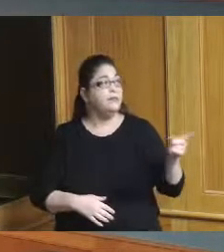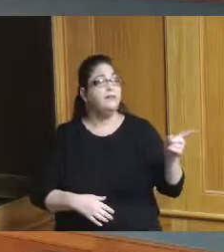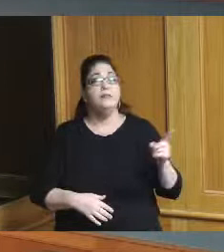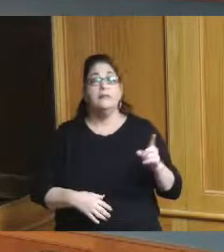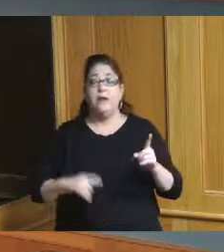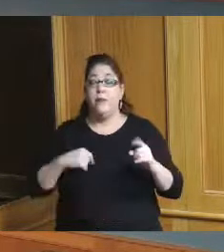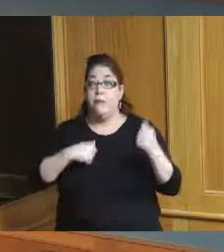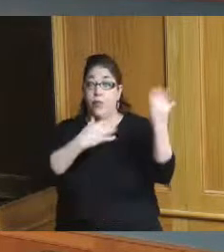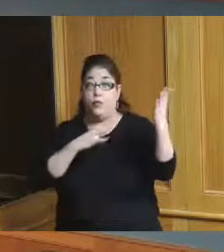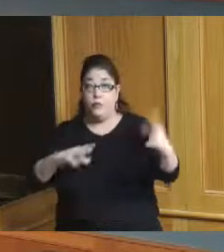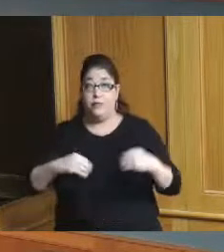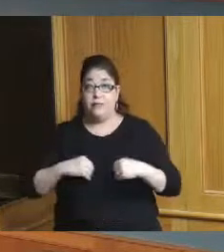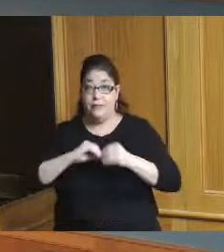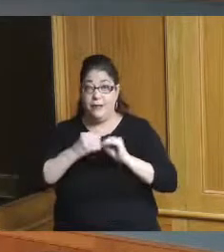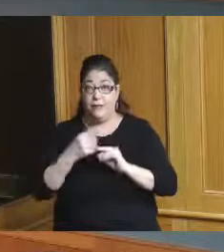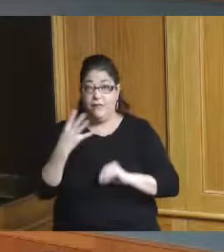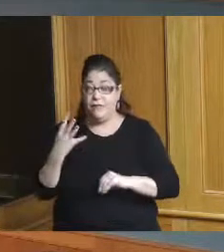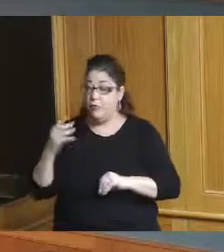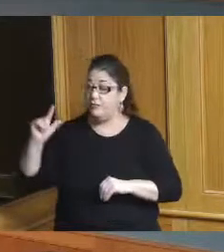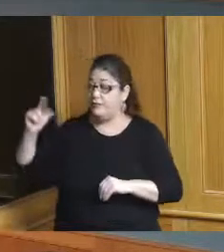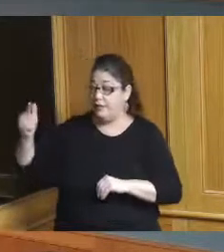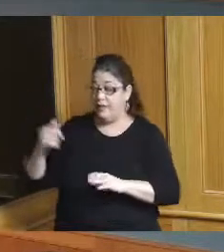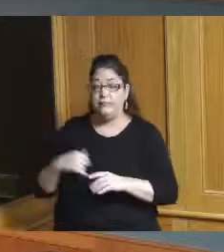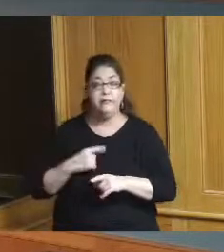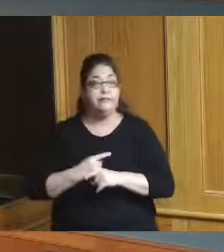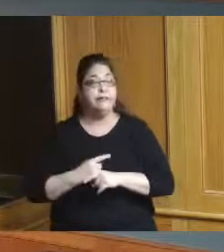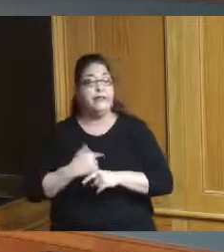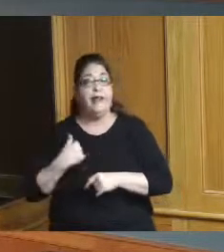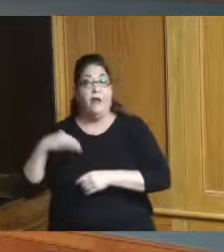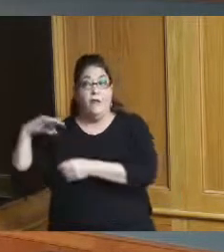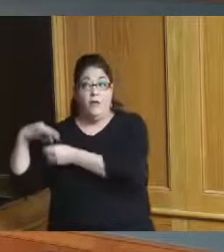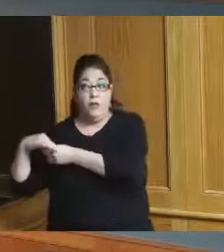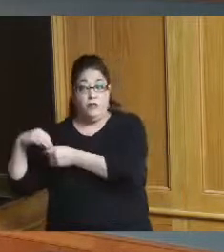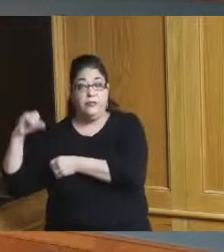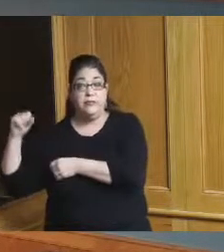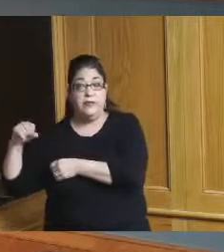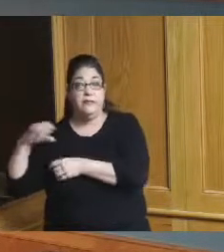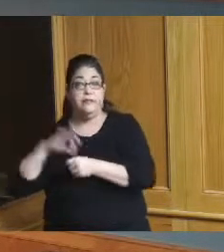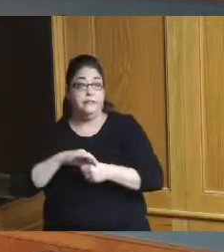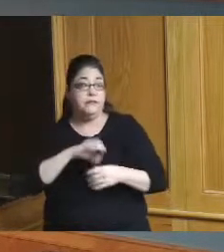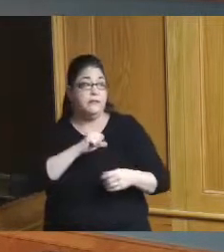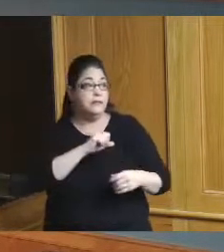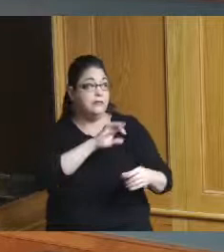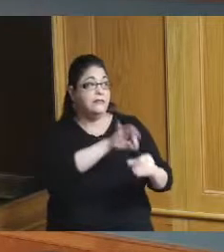second Commissioner Summerow Dumas yes Commissioner Reece yes Commissioner Driehaus yes